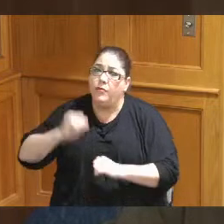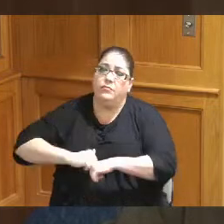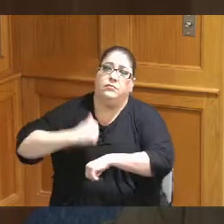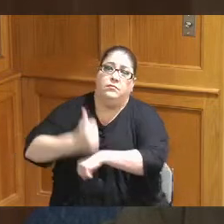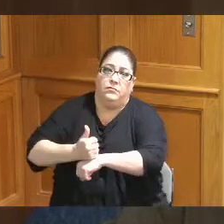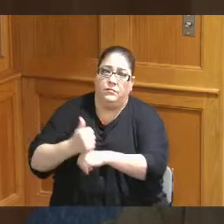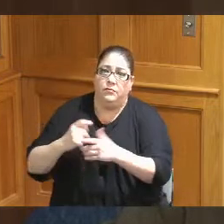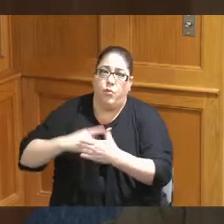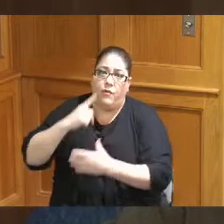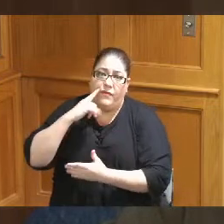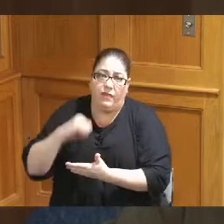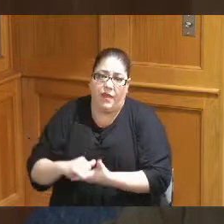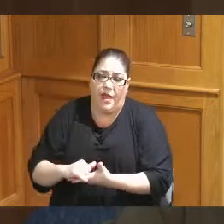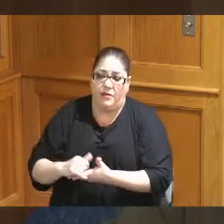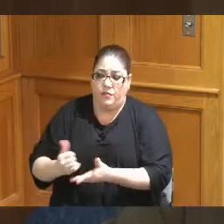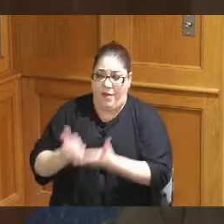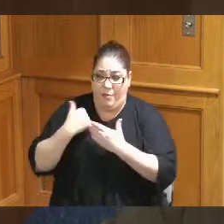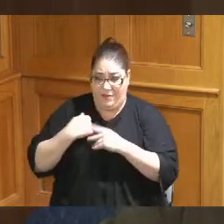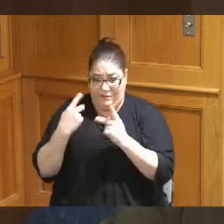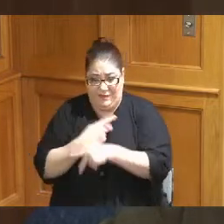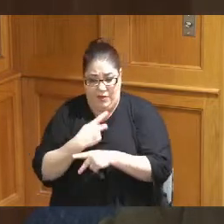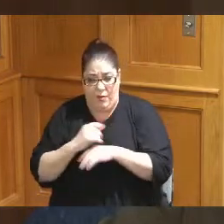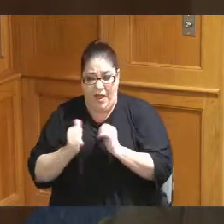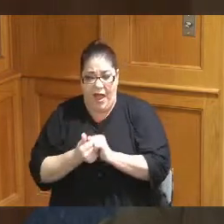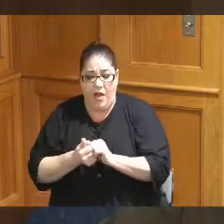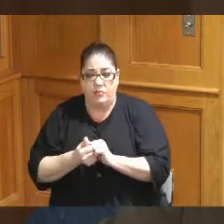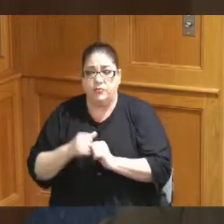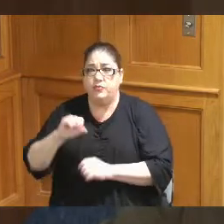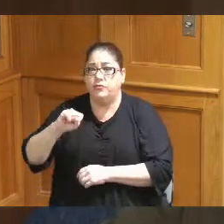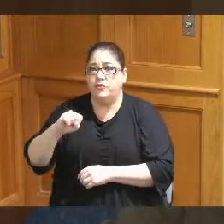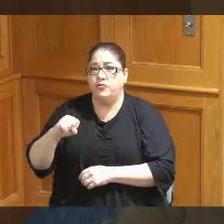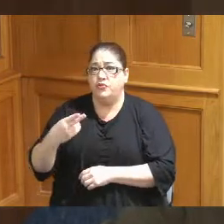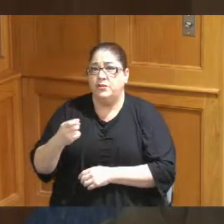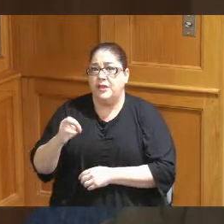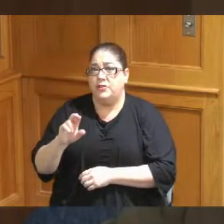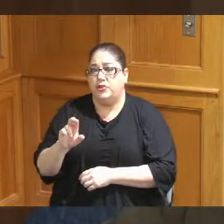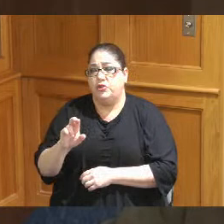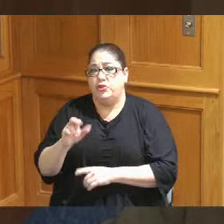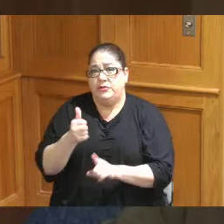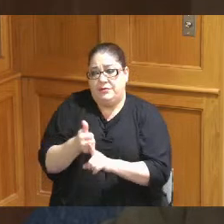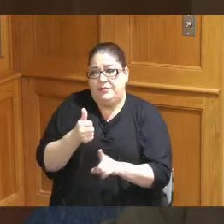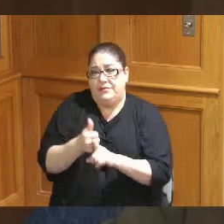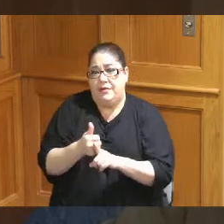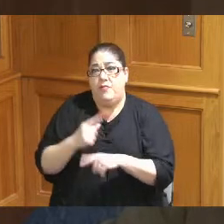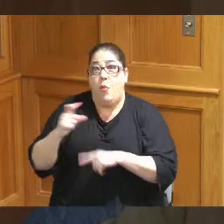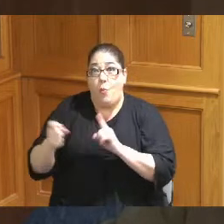and then helping us figure out how to retrofit the shelters so that when people were able to go back